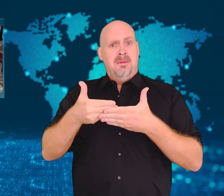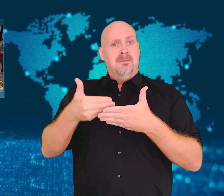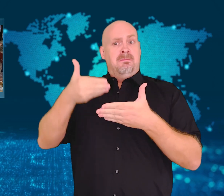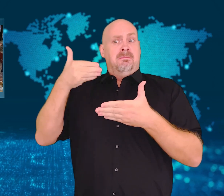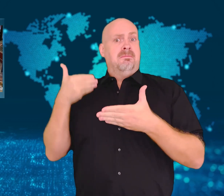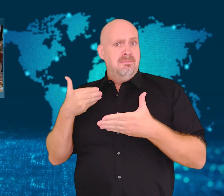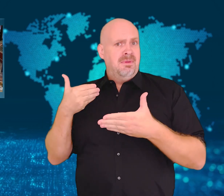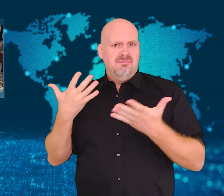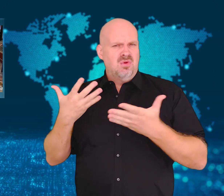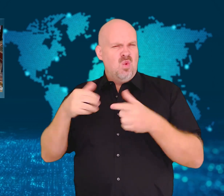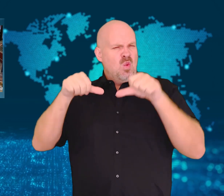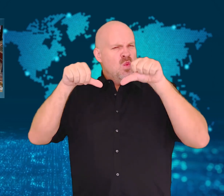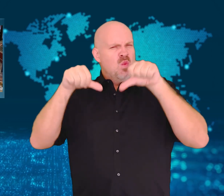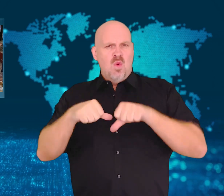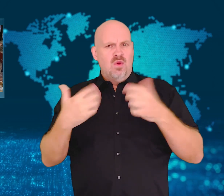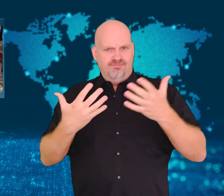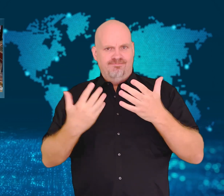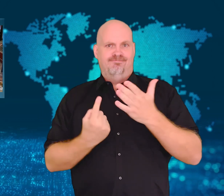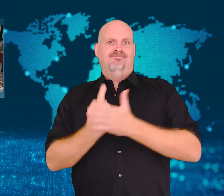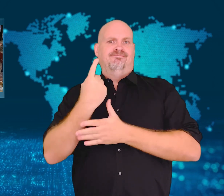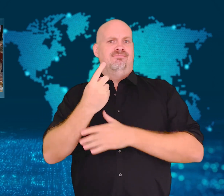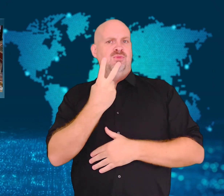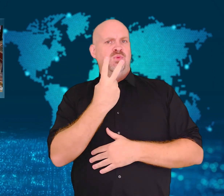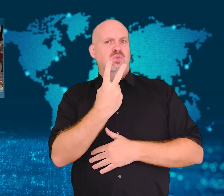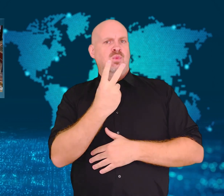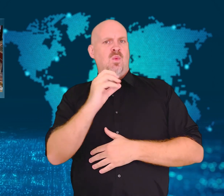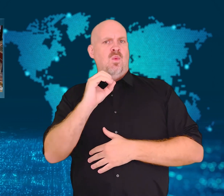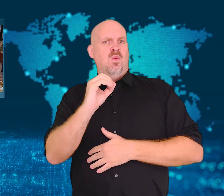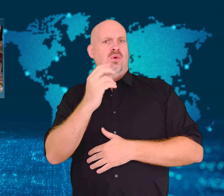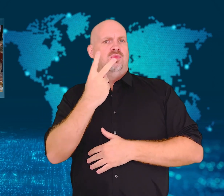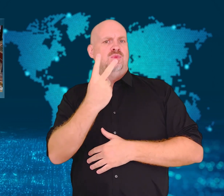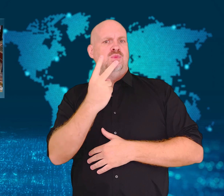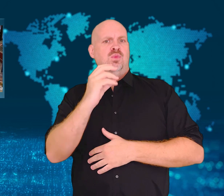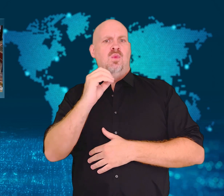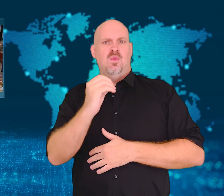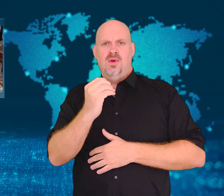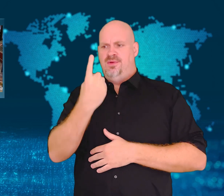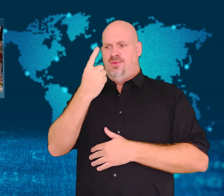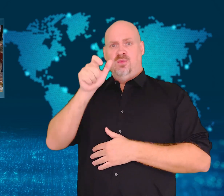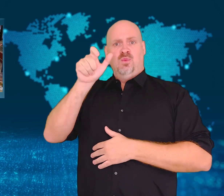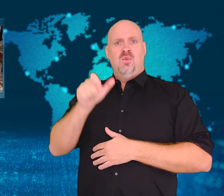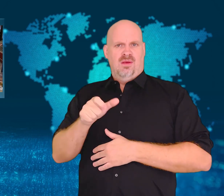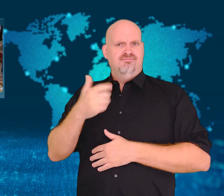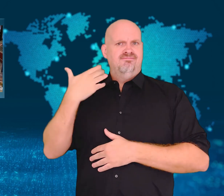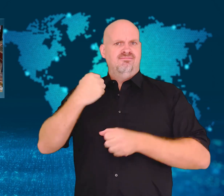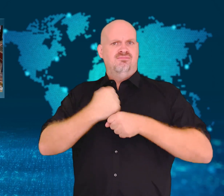The country's worst mass shooting prior to this happened in 2020